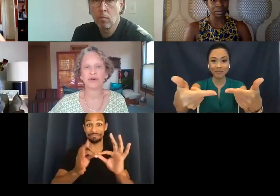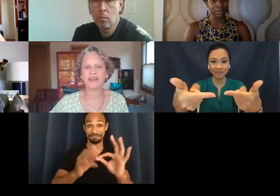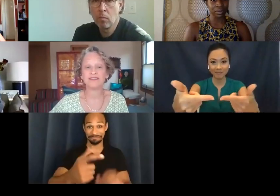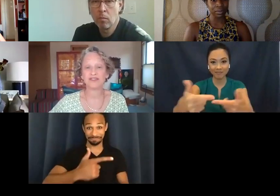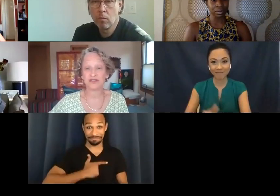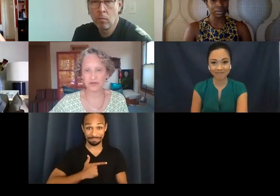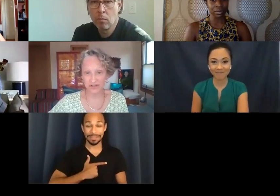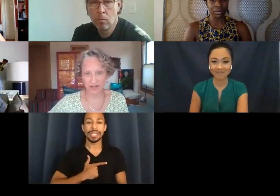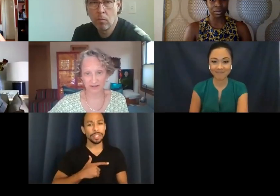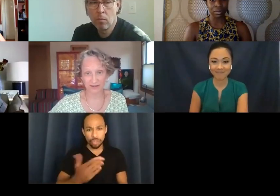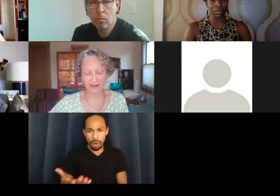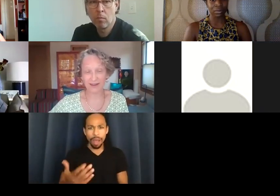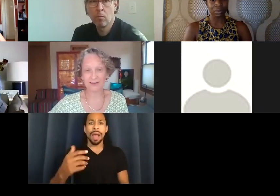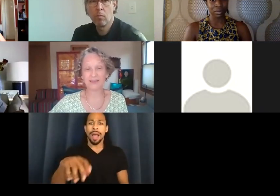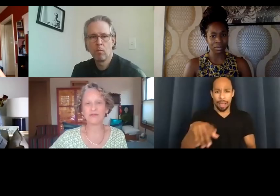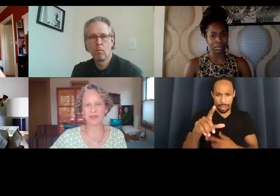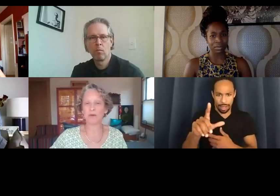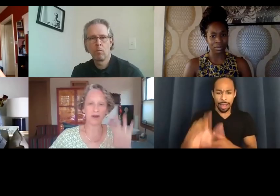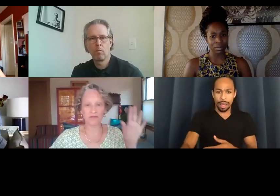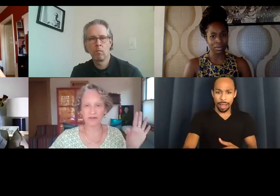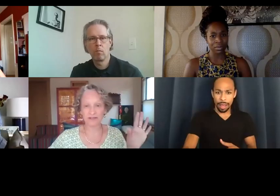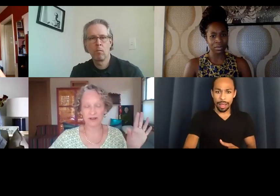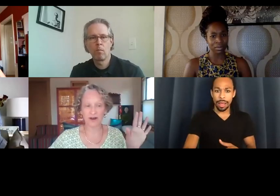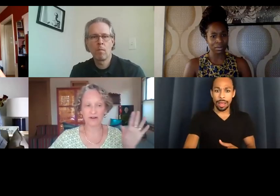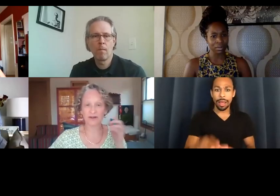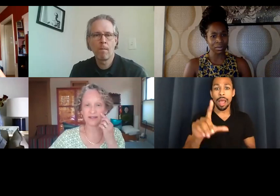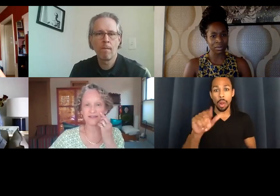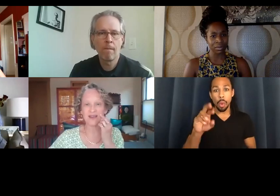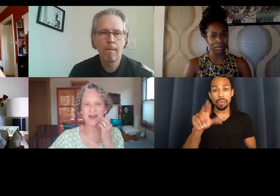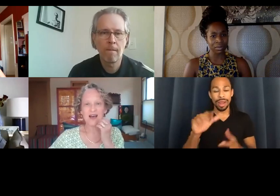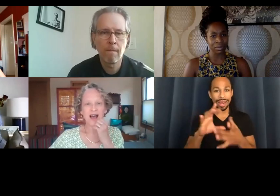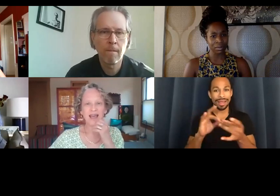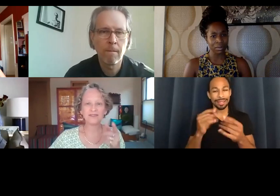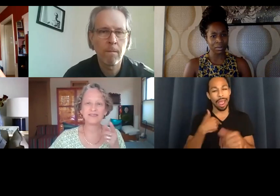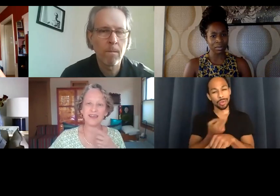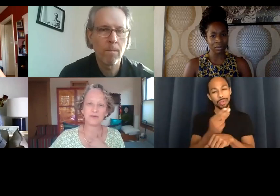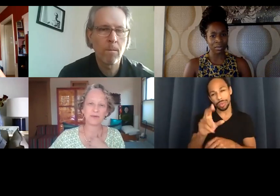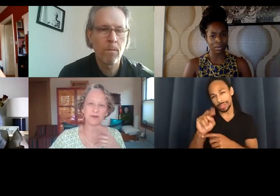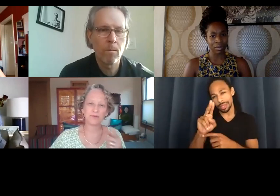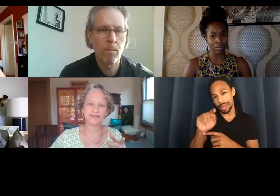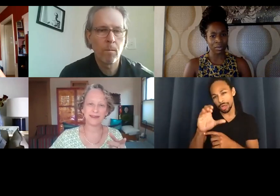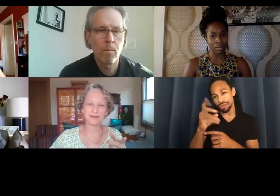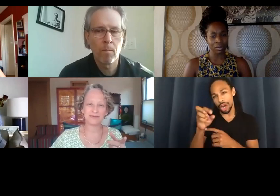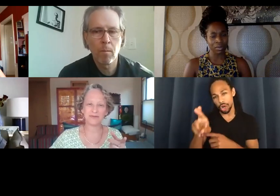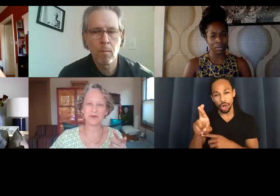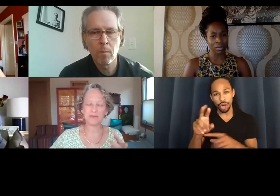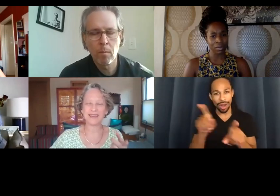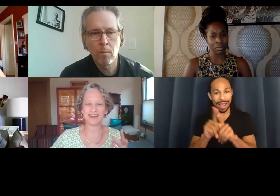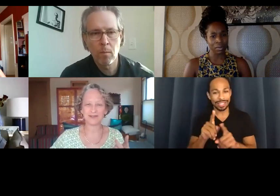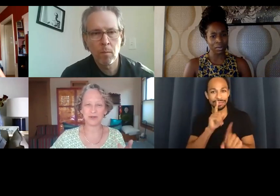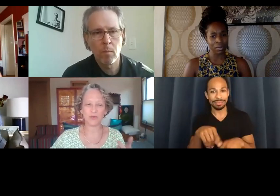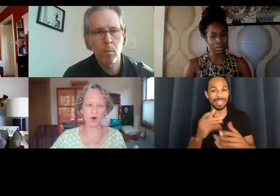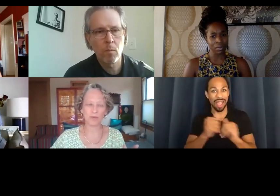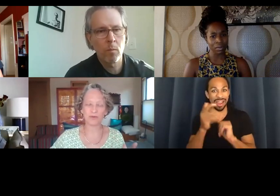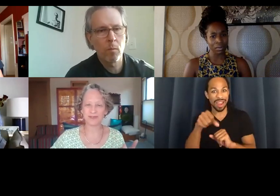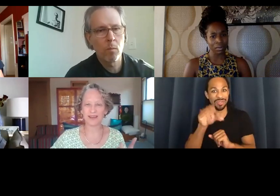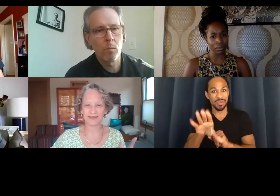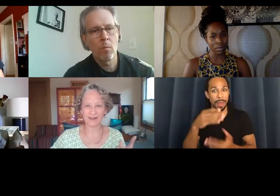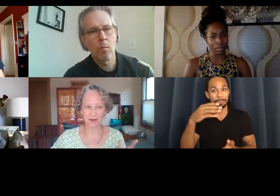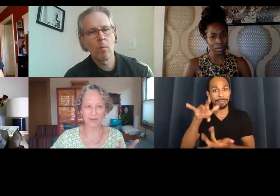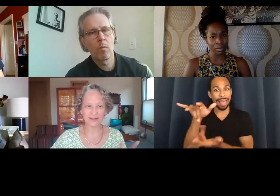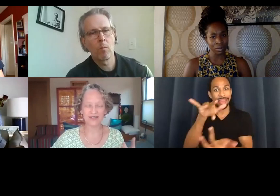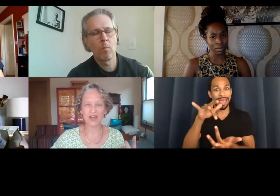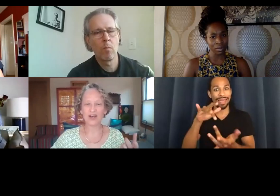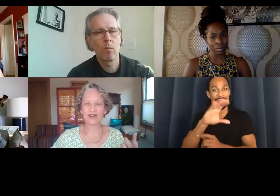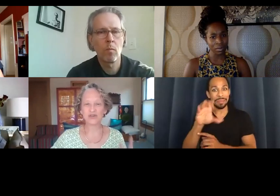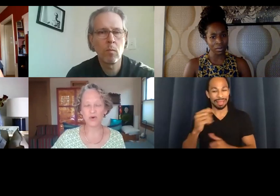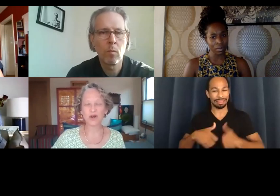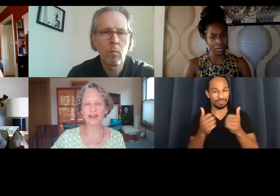How can your institution live without whatever its nutcracker is? What resonated with me, Candace was that comment,